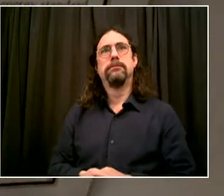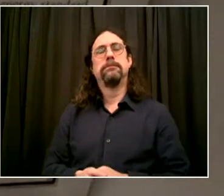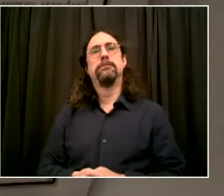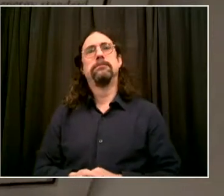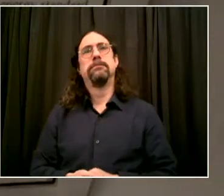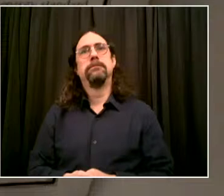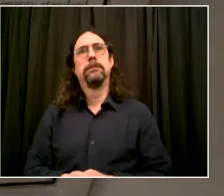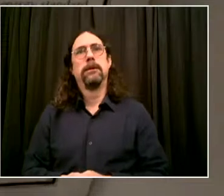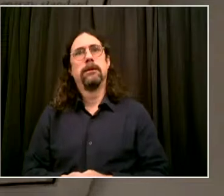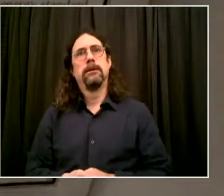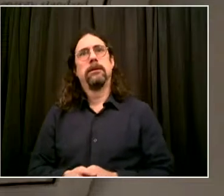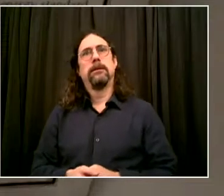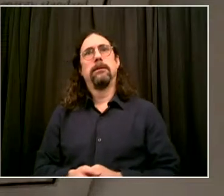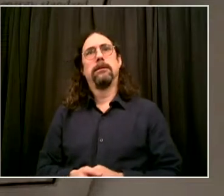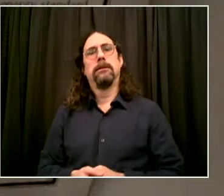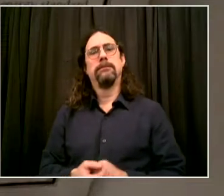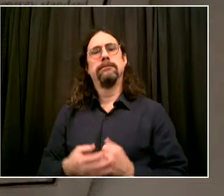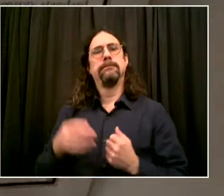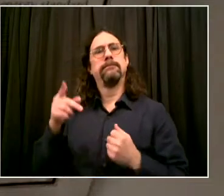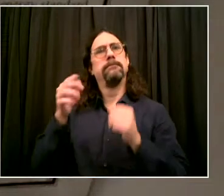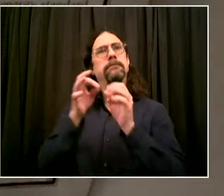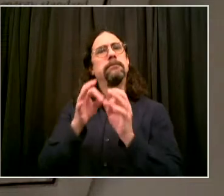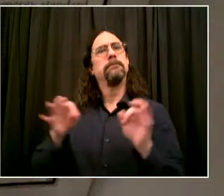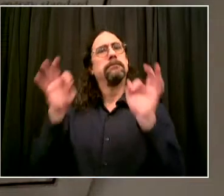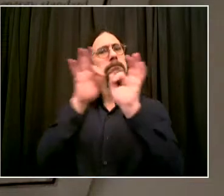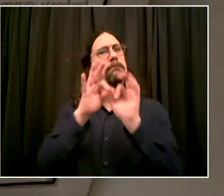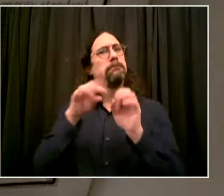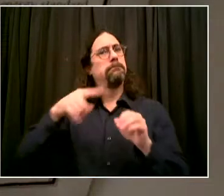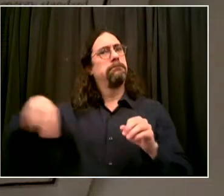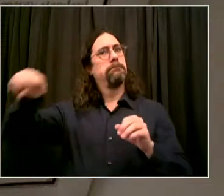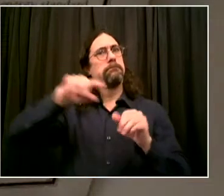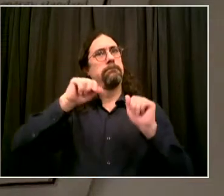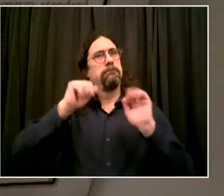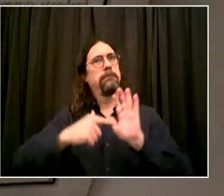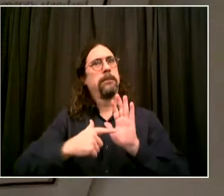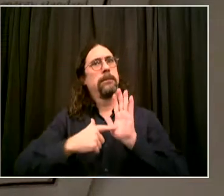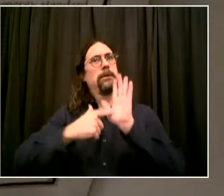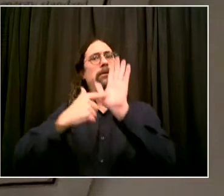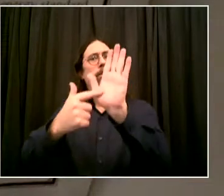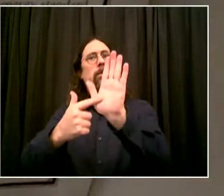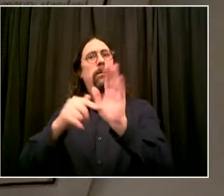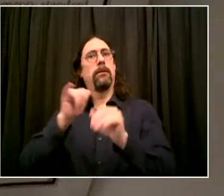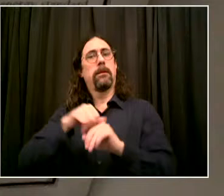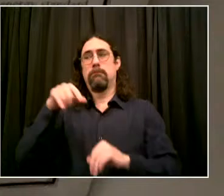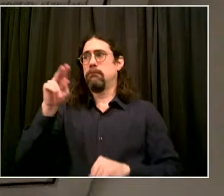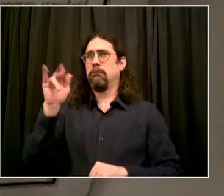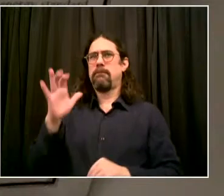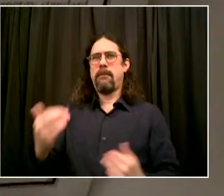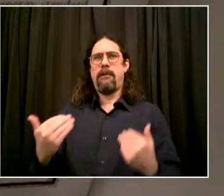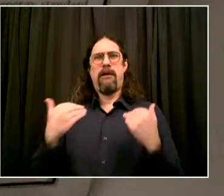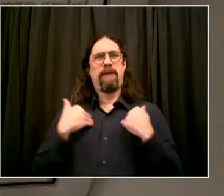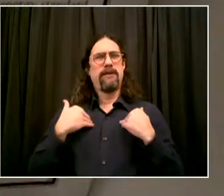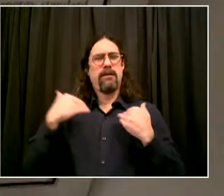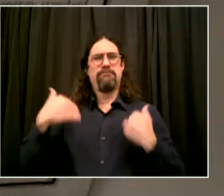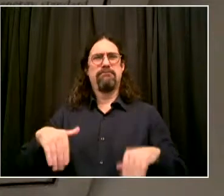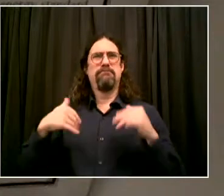COMMUNIITIES FOR CHANGE, THE INCREDIBLE DIDIRSVEE ACTIVIST SPACEE THAT REFLECTS THE DIVERSITY OF THE GREATEST CITY,